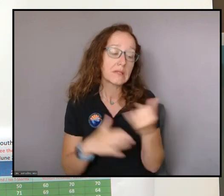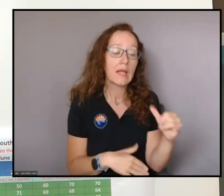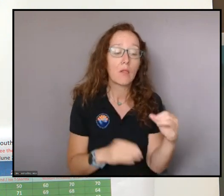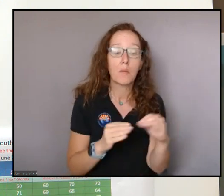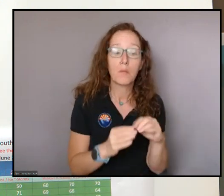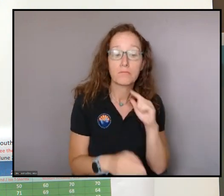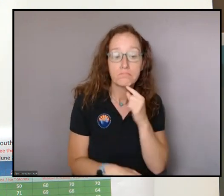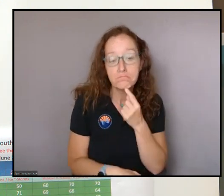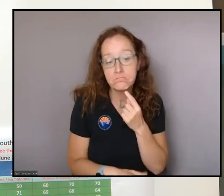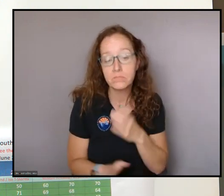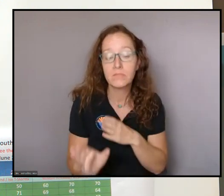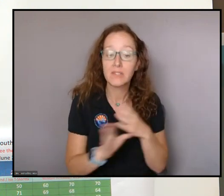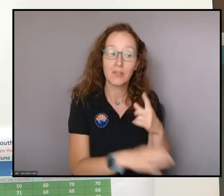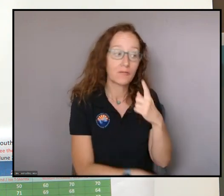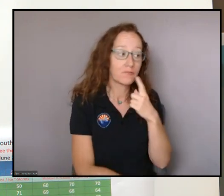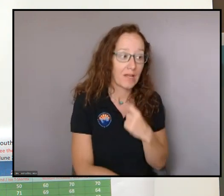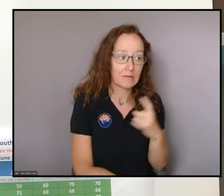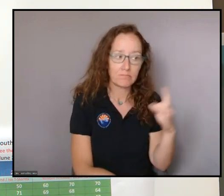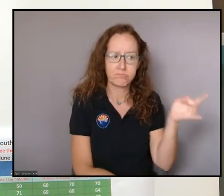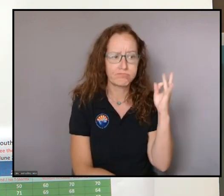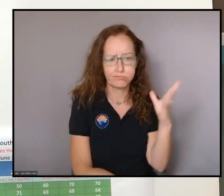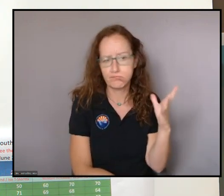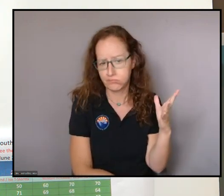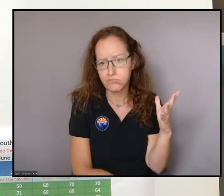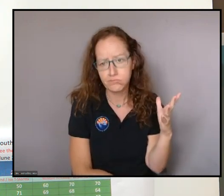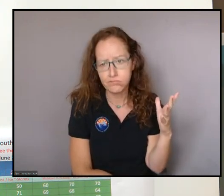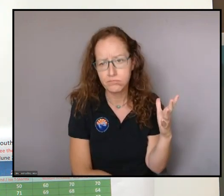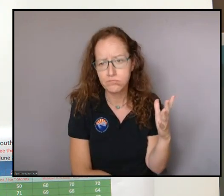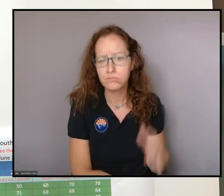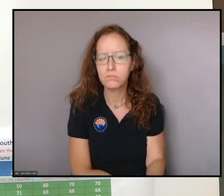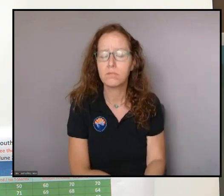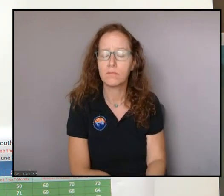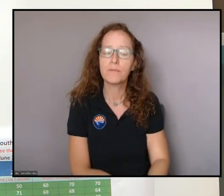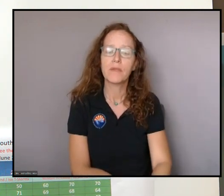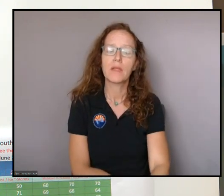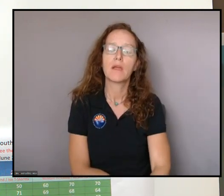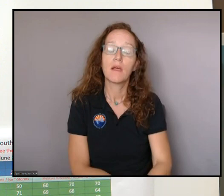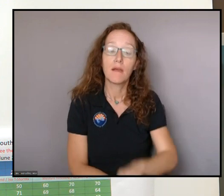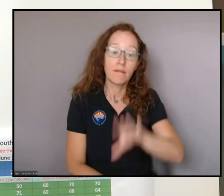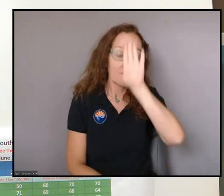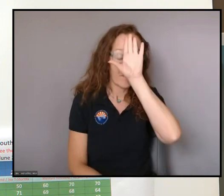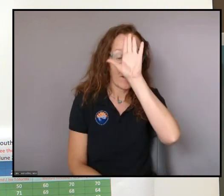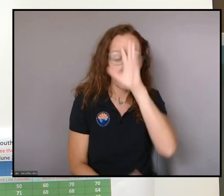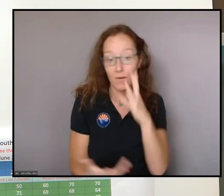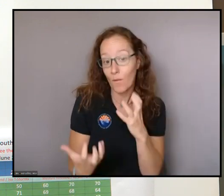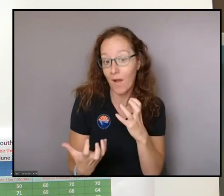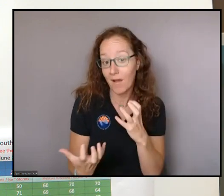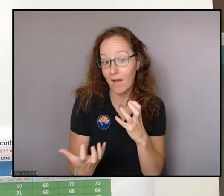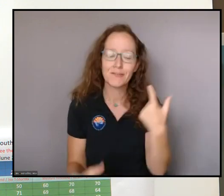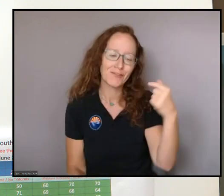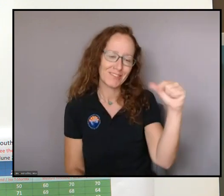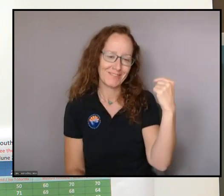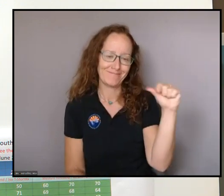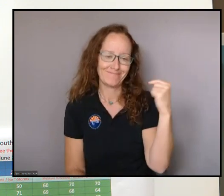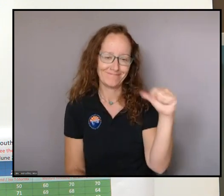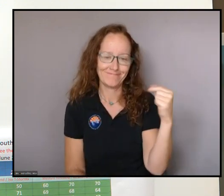and it's extreme. And what firefighters really want to see is: green. And that's what we've had. We've had green for